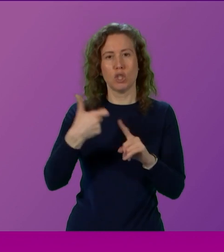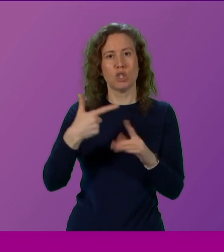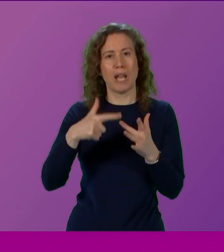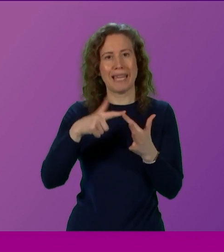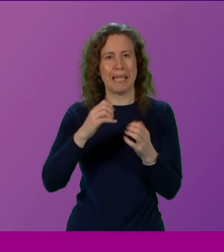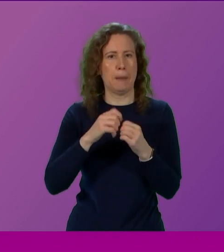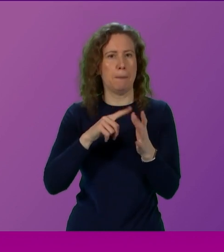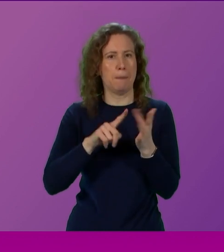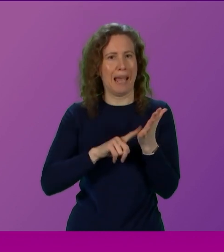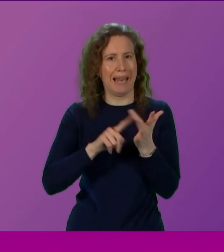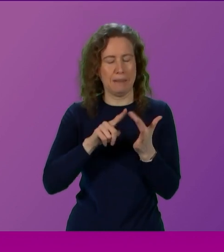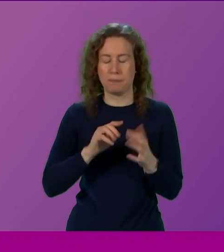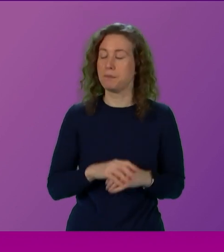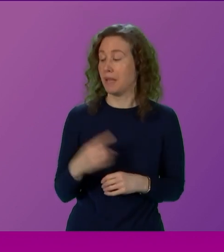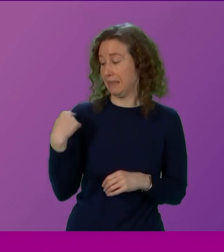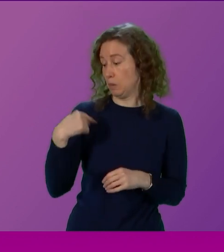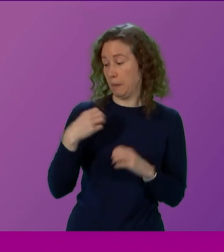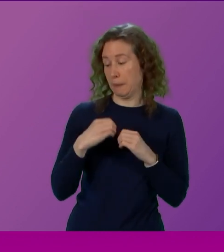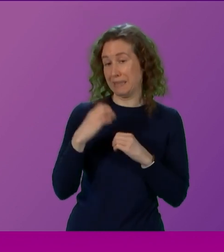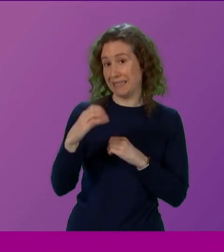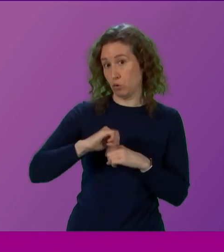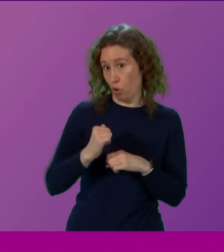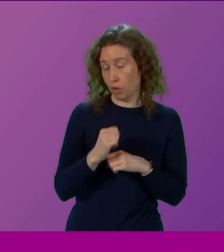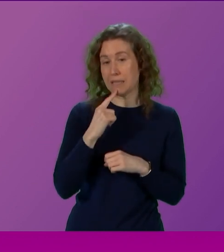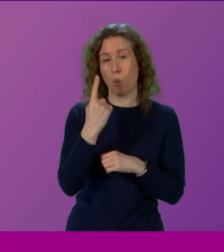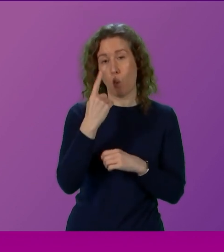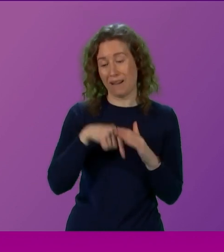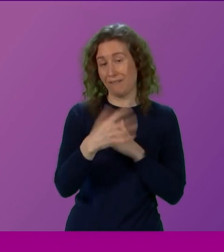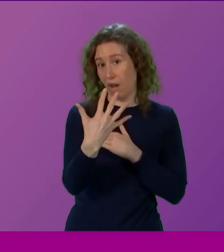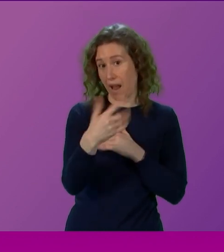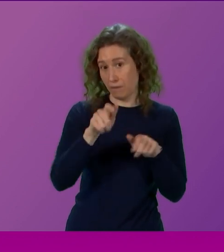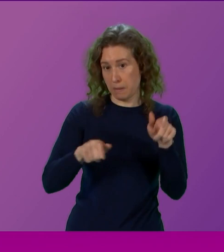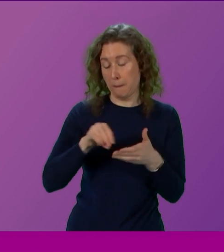Earlier this week, BBC Scotland revealed that one in five people had paid for private medical care